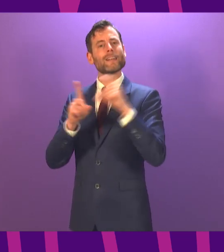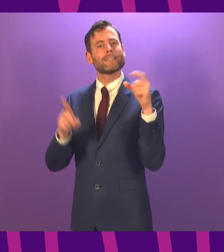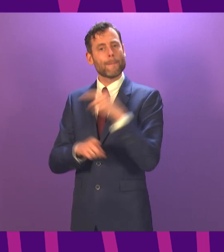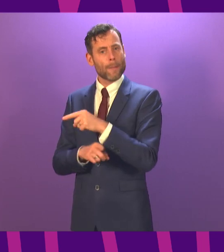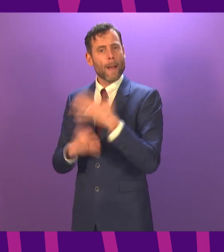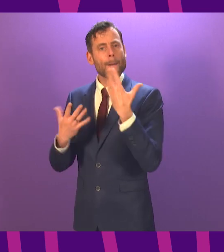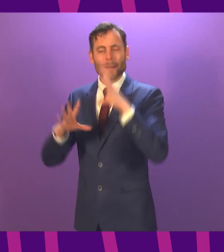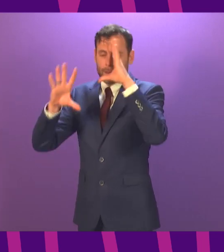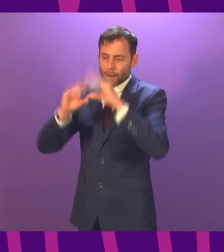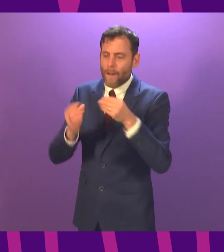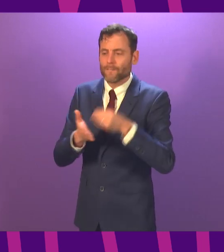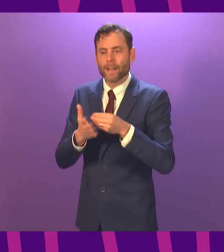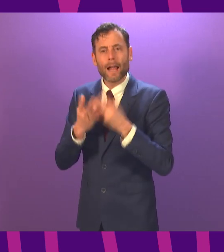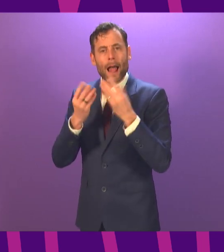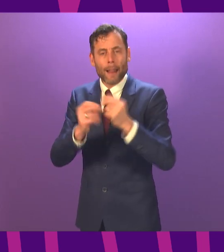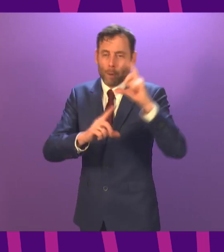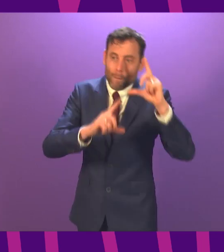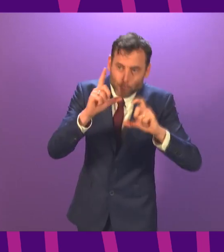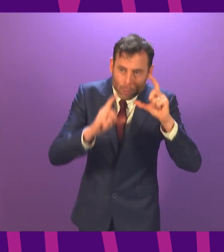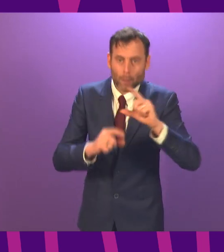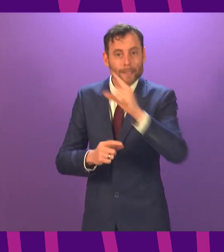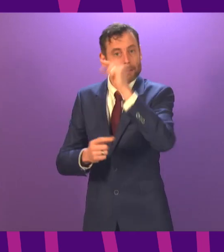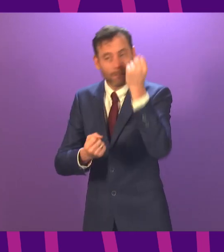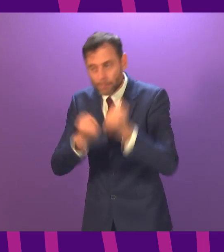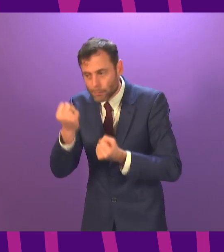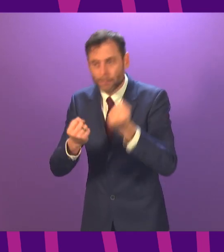as photographers and taxi drivers, those in the wedding sector and travel agents and tour